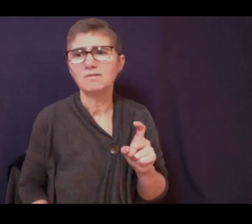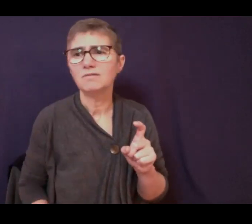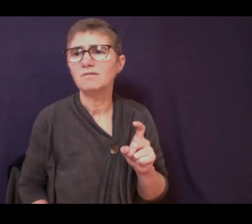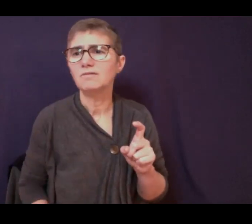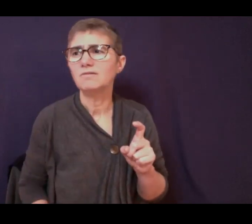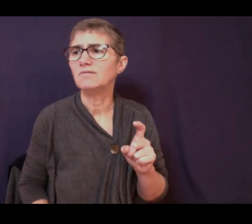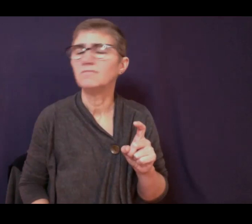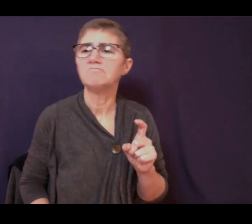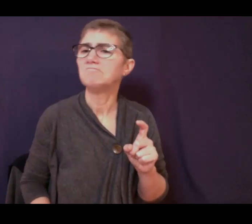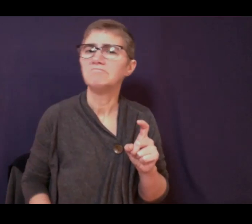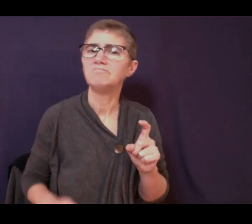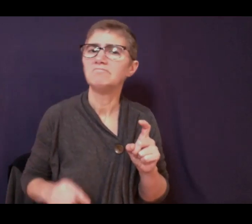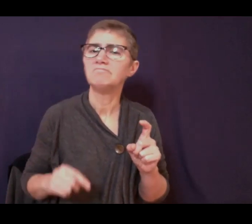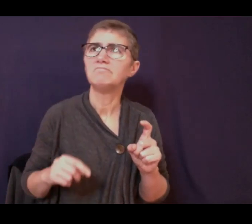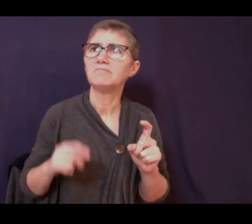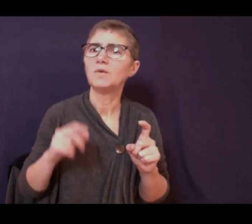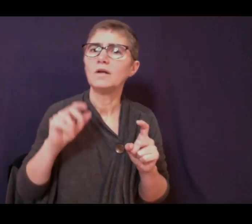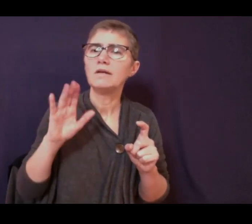to not be left unattended no I think you kind